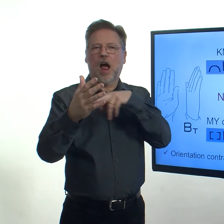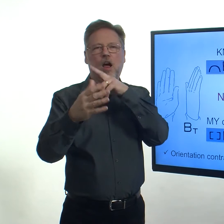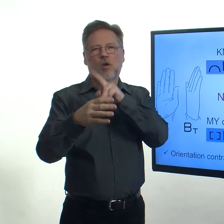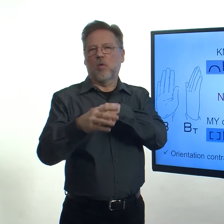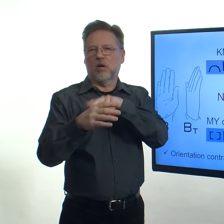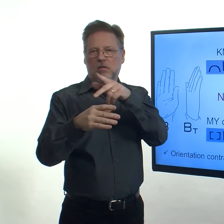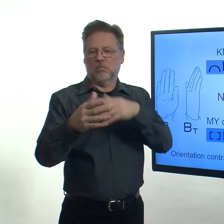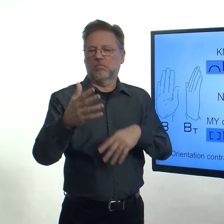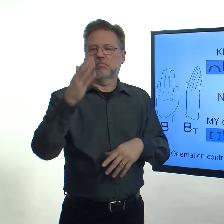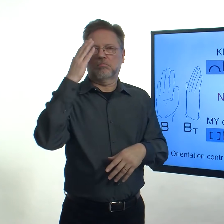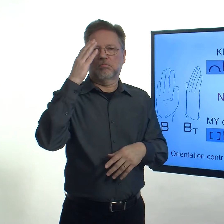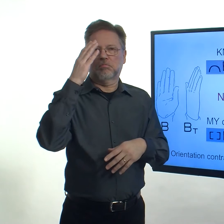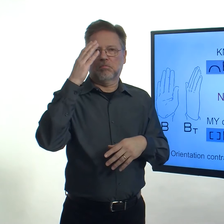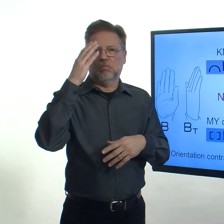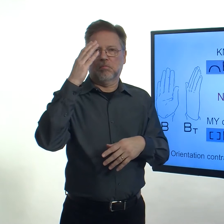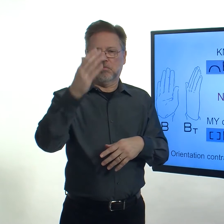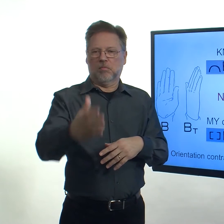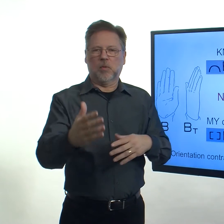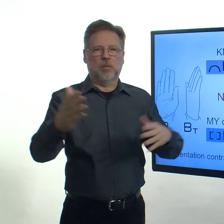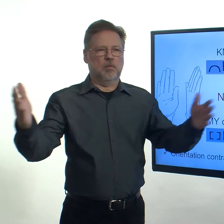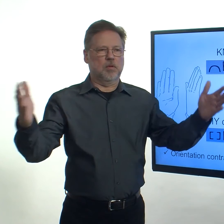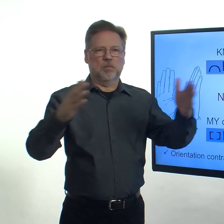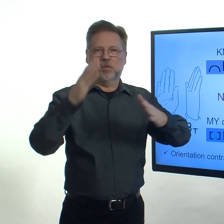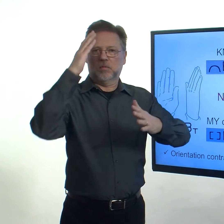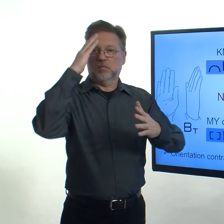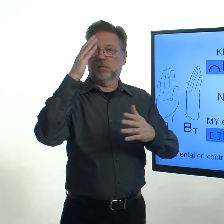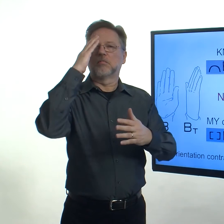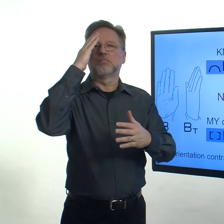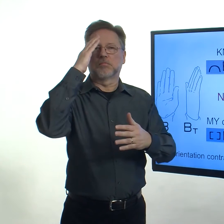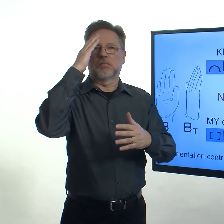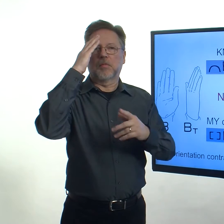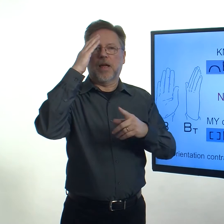naturally have this hand orientation, no matter which way you move, even if you bring your